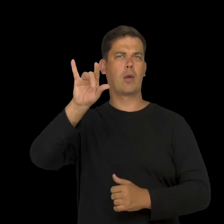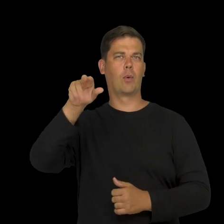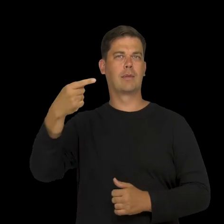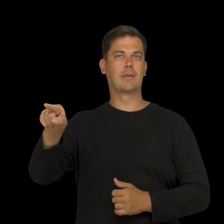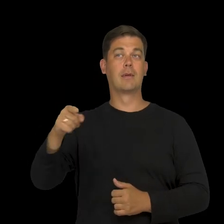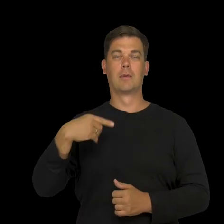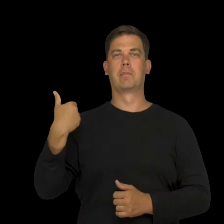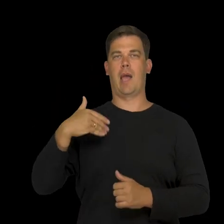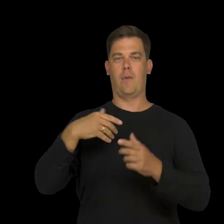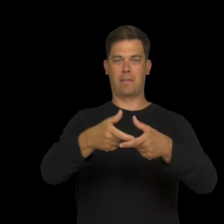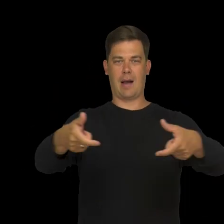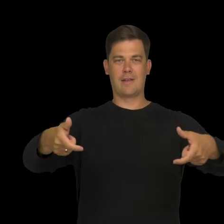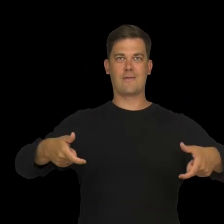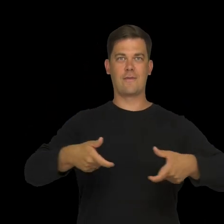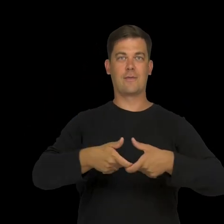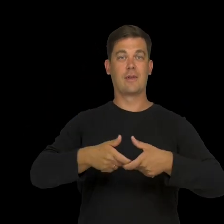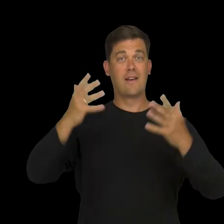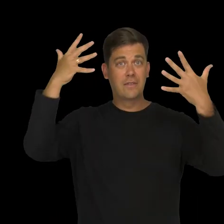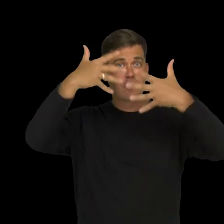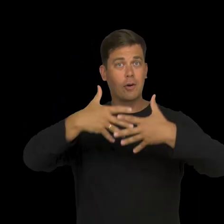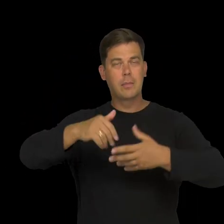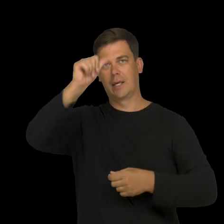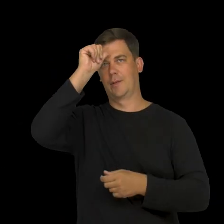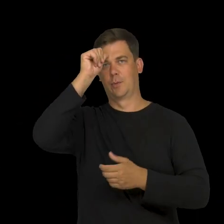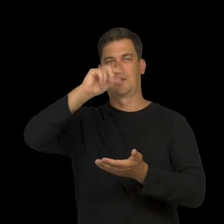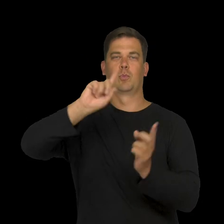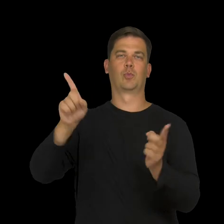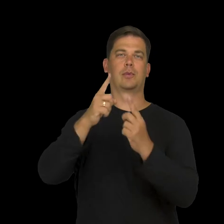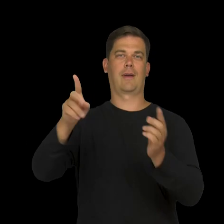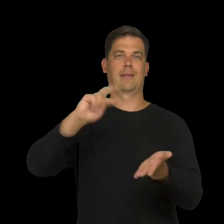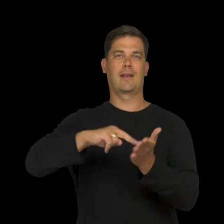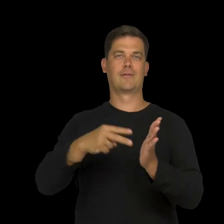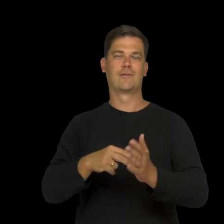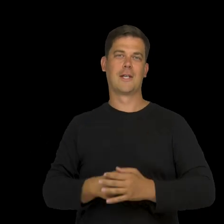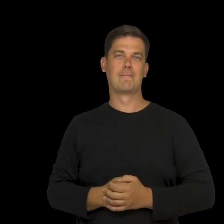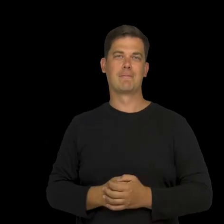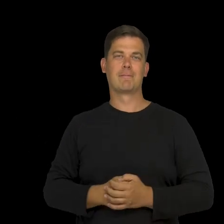with loud Bollywood music, at home, with a white tape recorder, in the evening with Indian music for dancing.